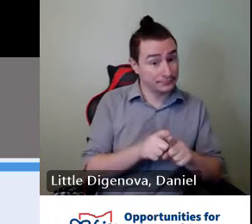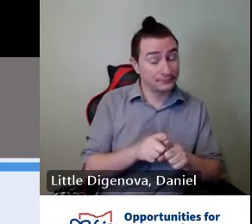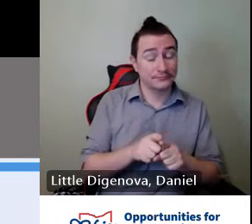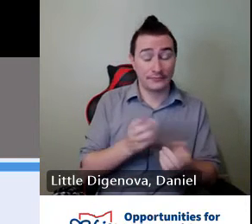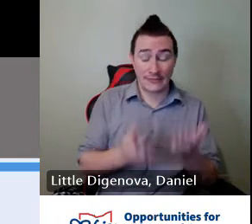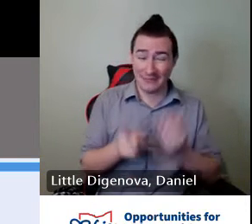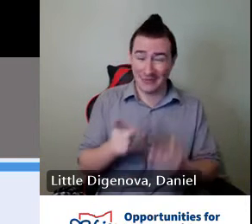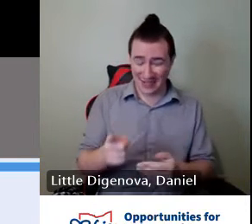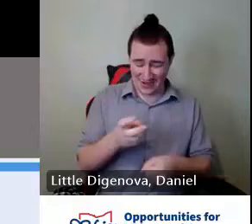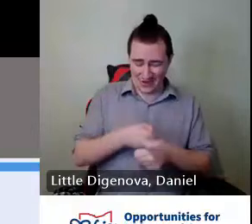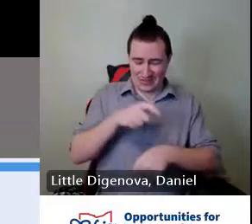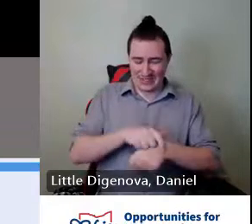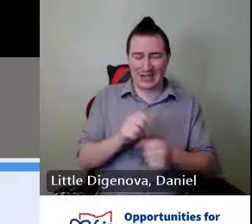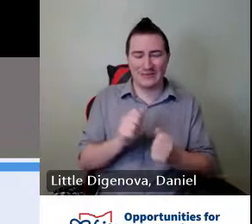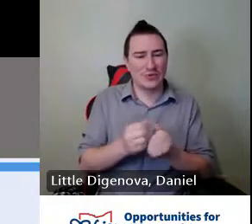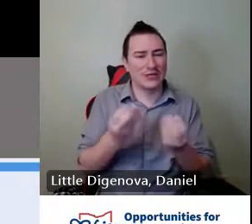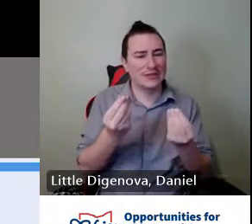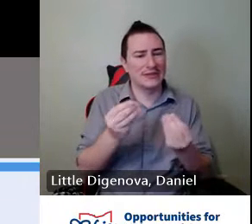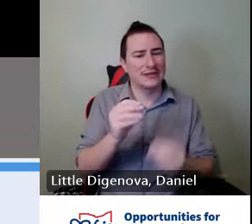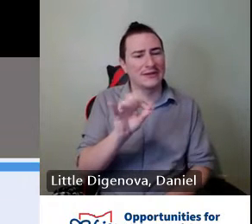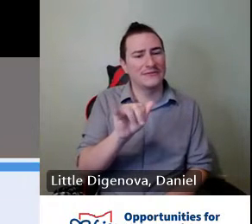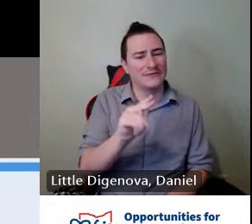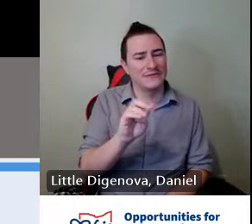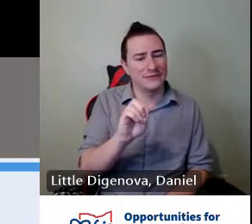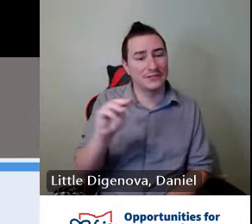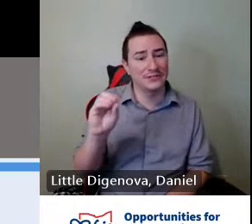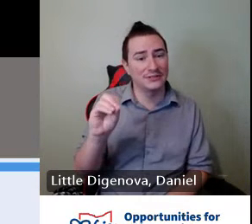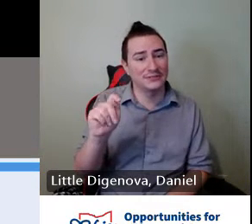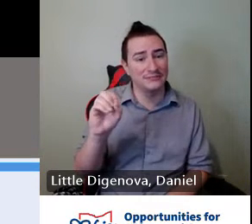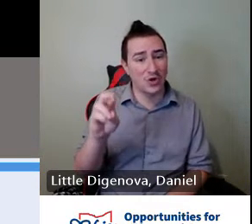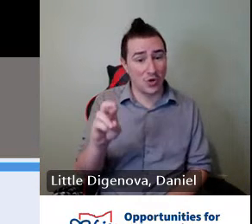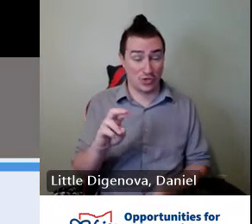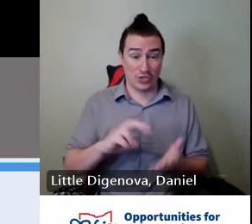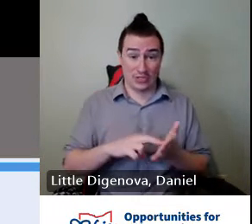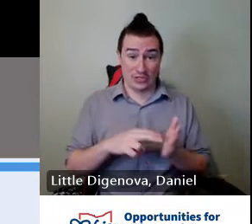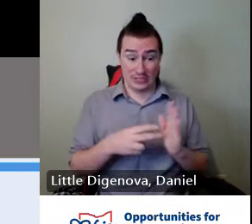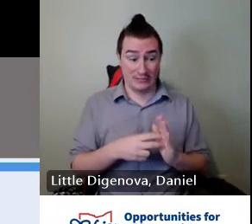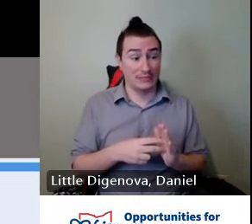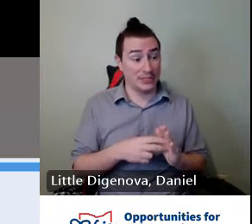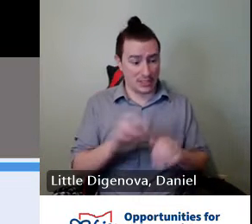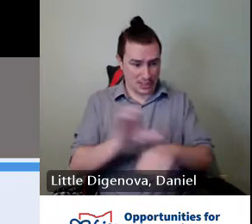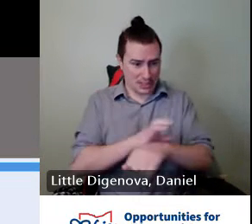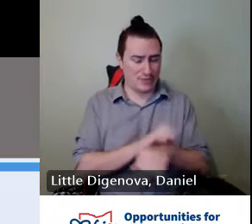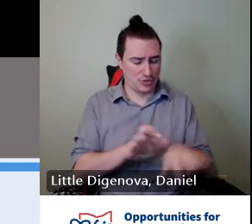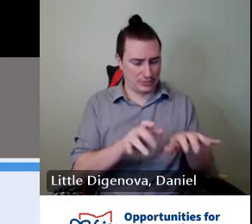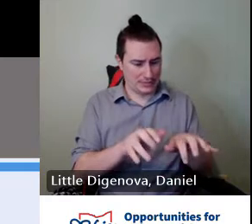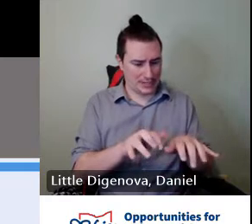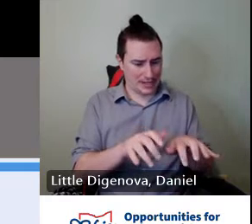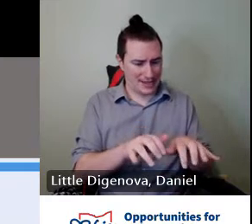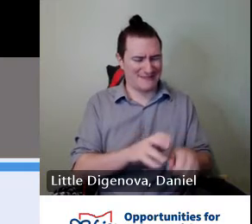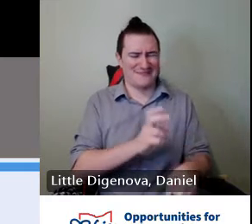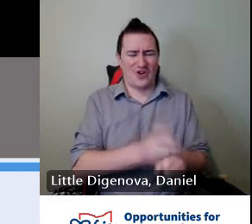difficulty entering information into the computer using a keyboard and mouse. An accommodation that could be